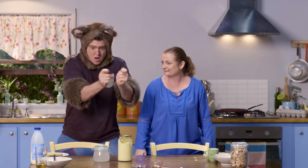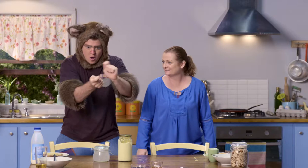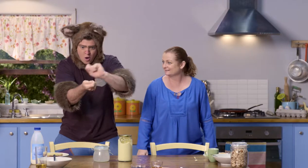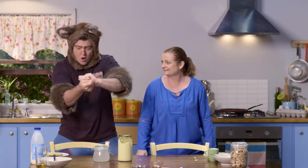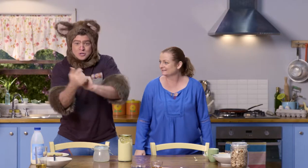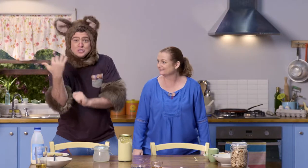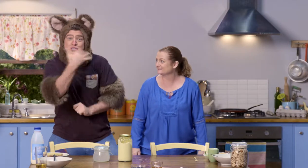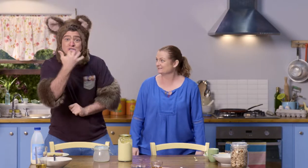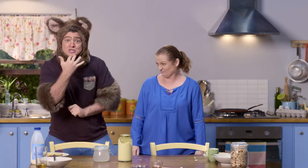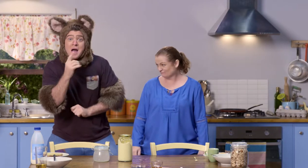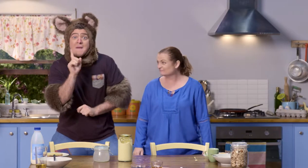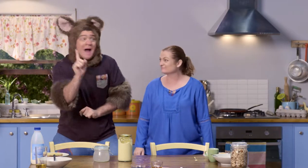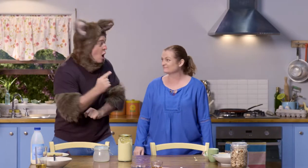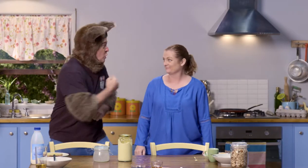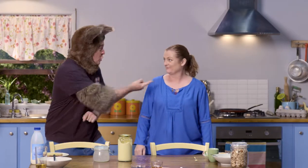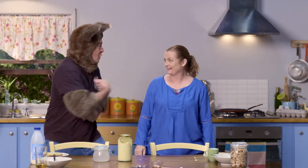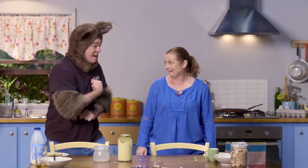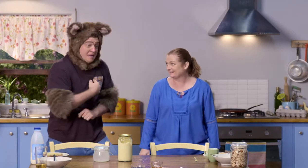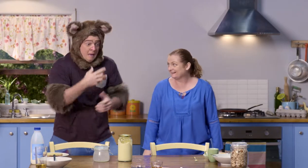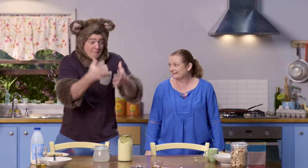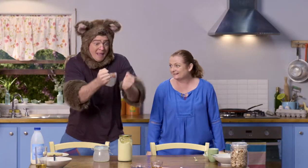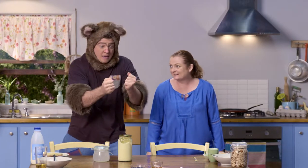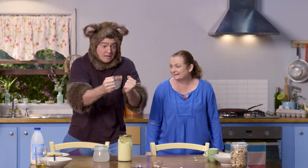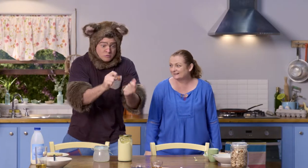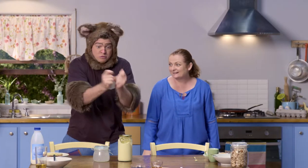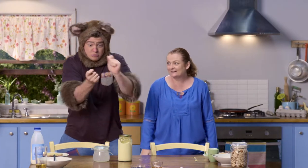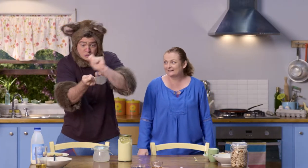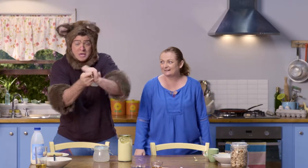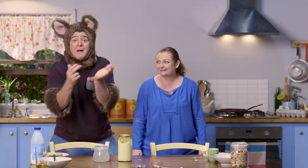that butter can be turned into cheese. And we're turning milk into butter.